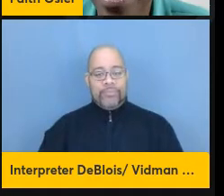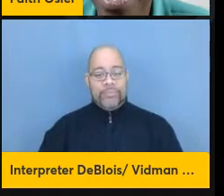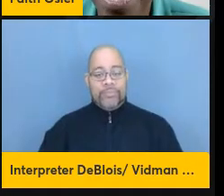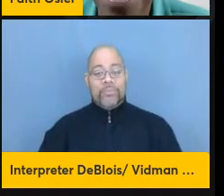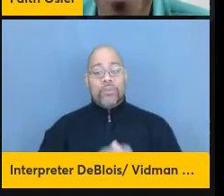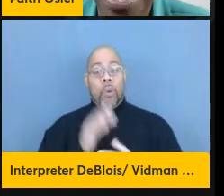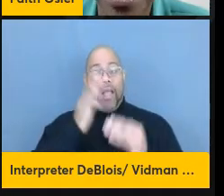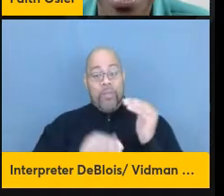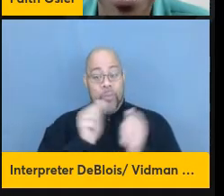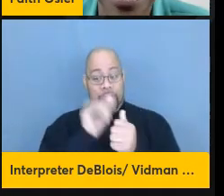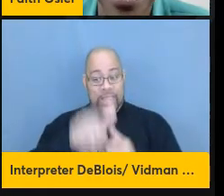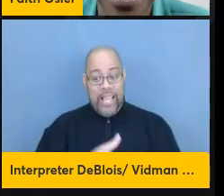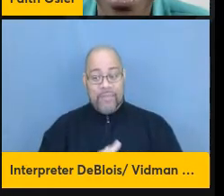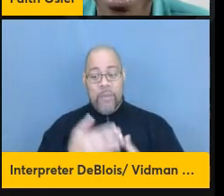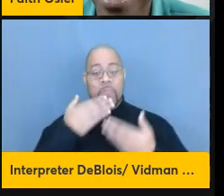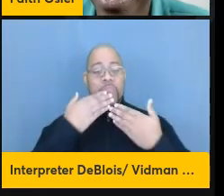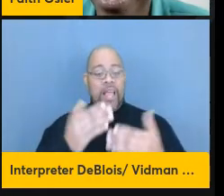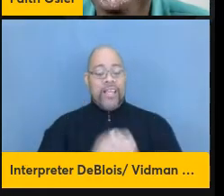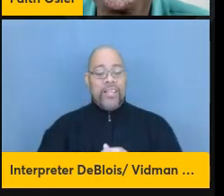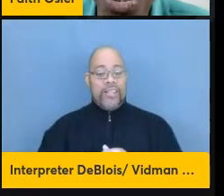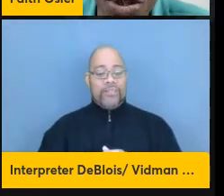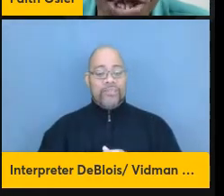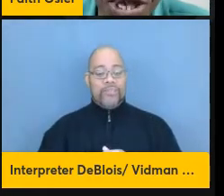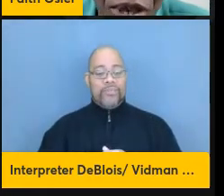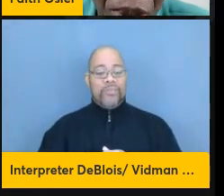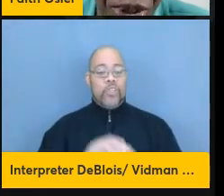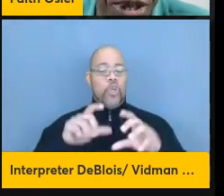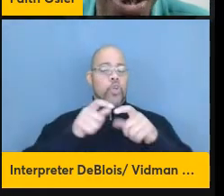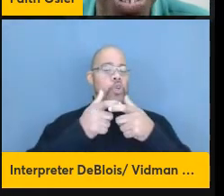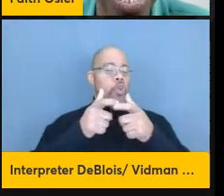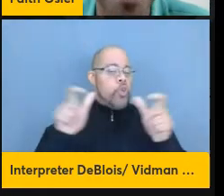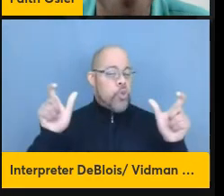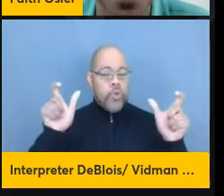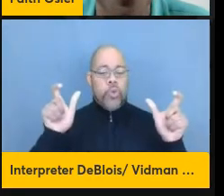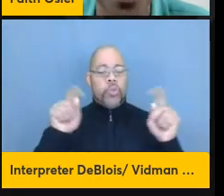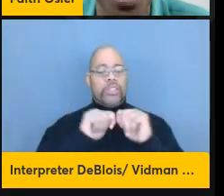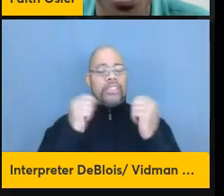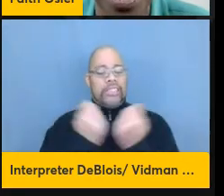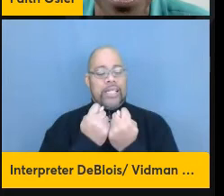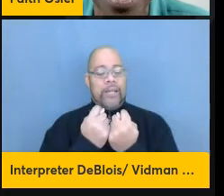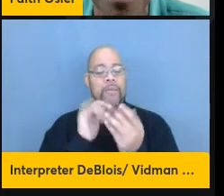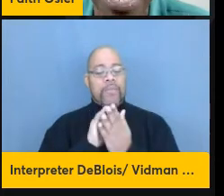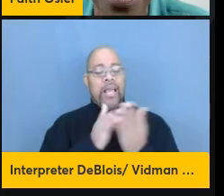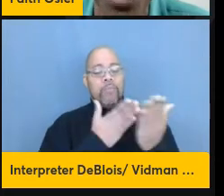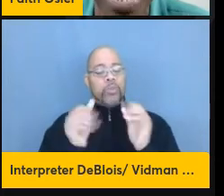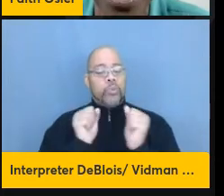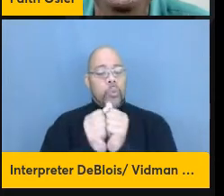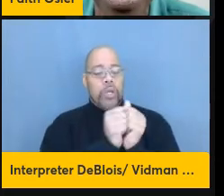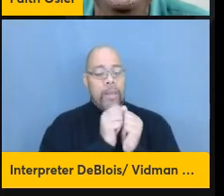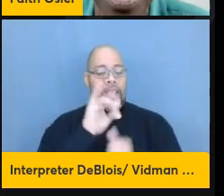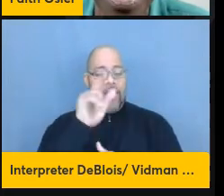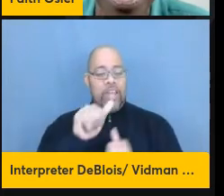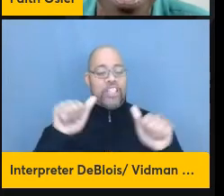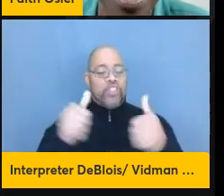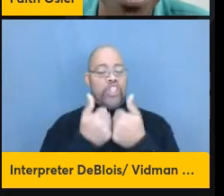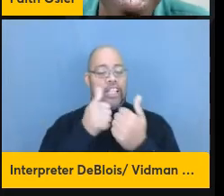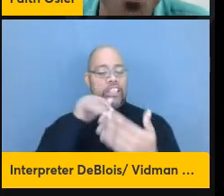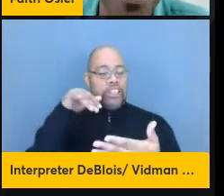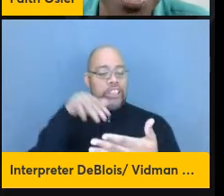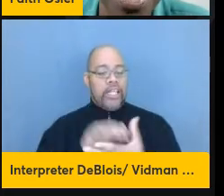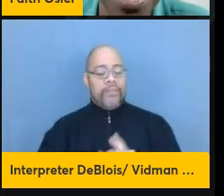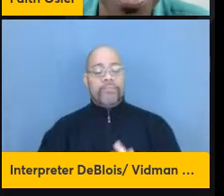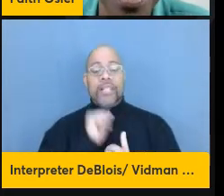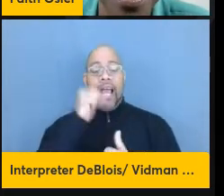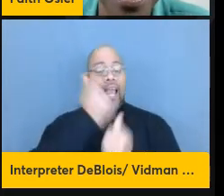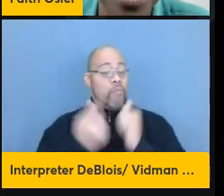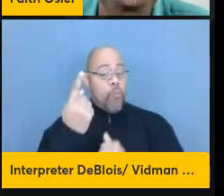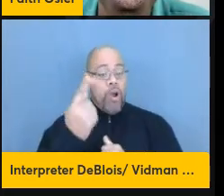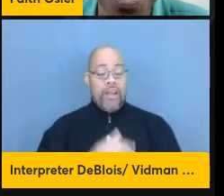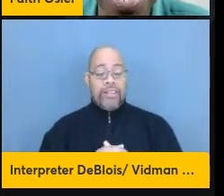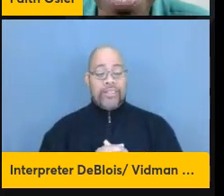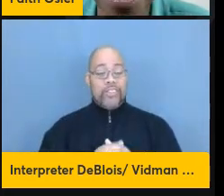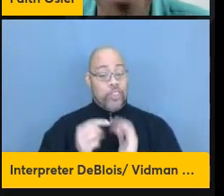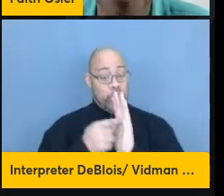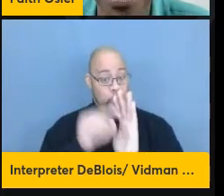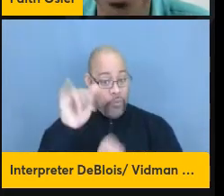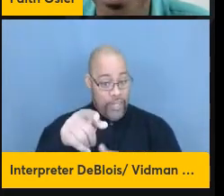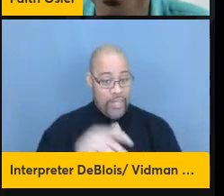there by thanking the huge, huge, huge team that brings together a malaria challenge study. Not everybody is is shown here, but I